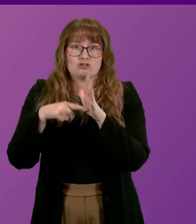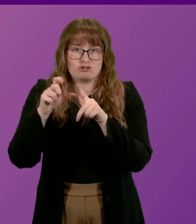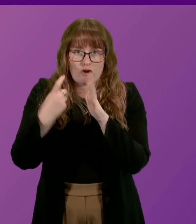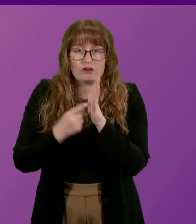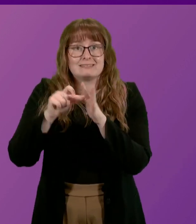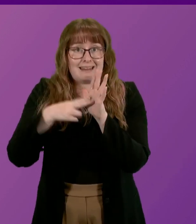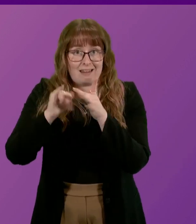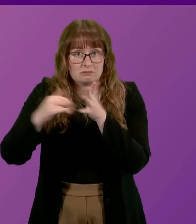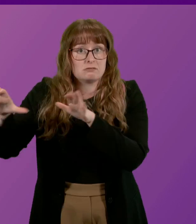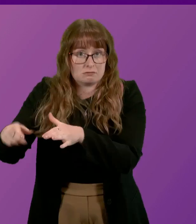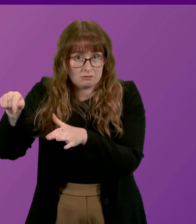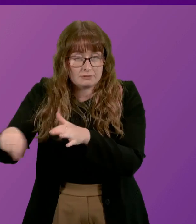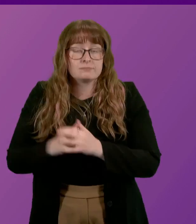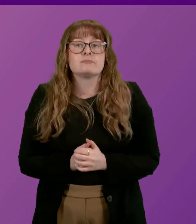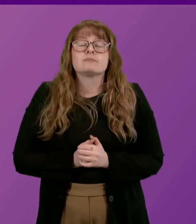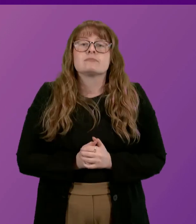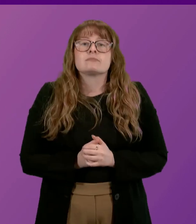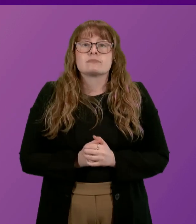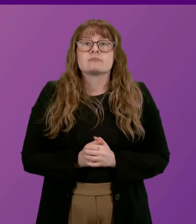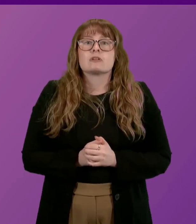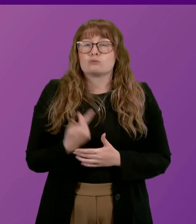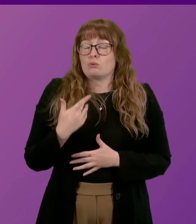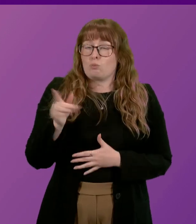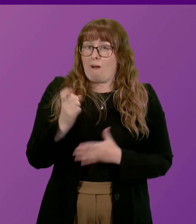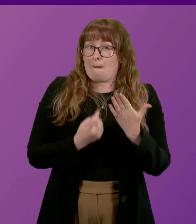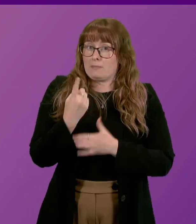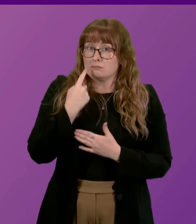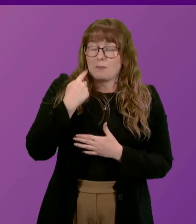In his comments the other day—this is material to the answer that I just gave Mr Sarwar—Paul Davies,